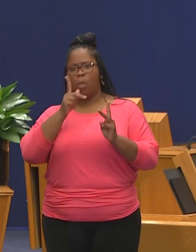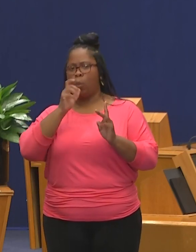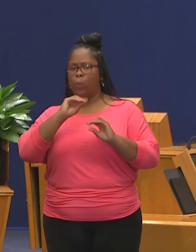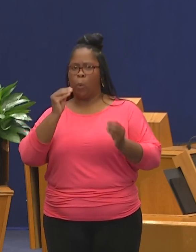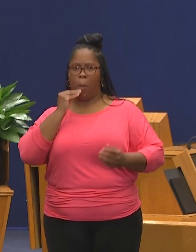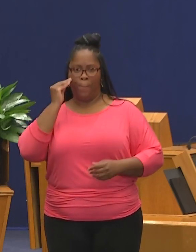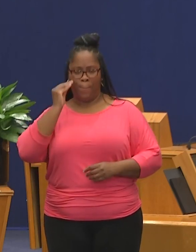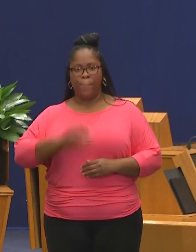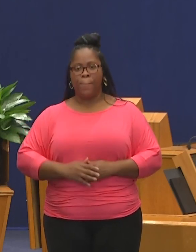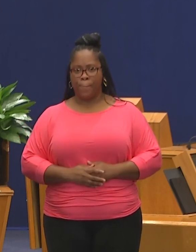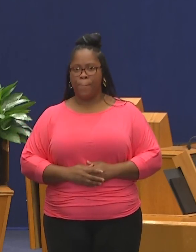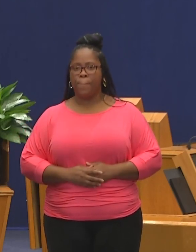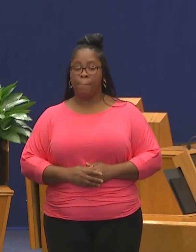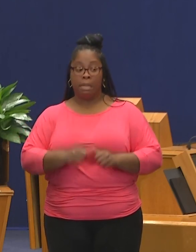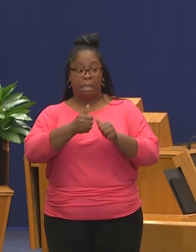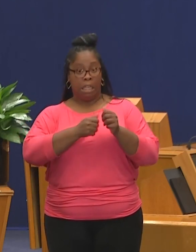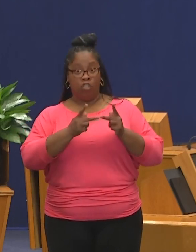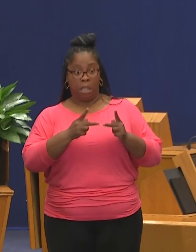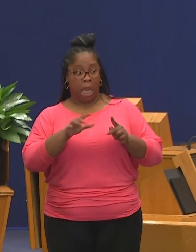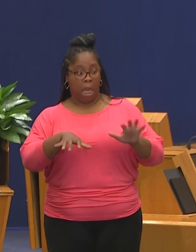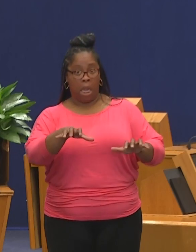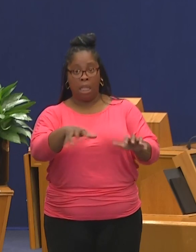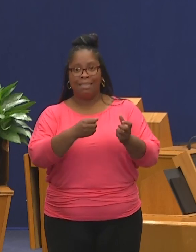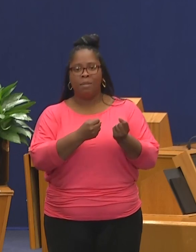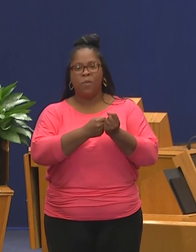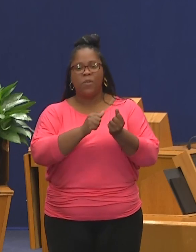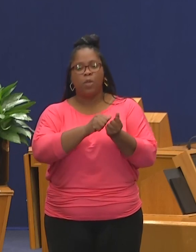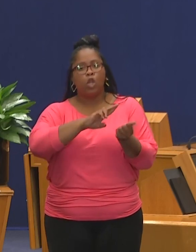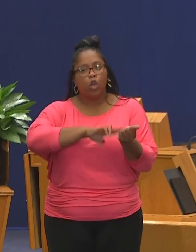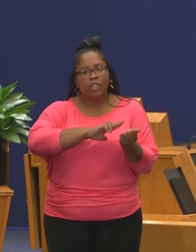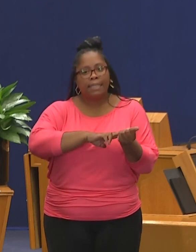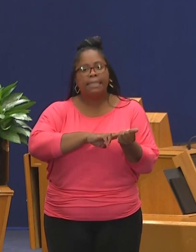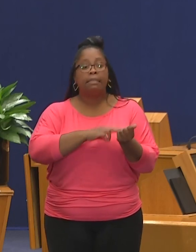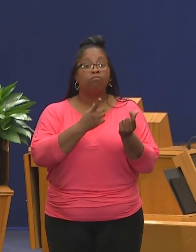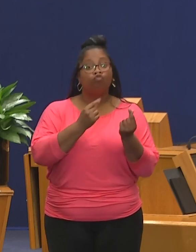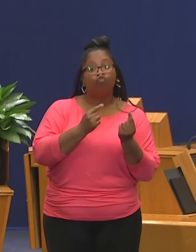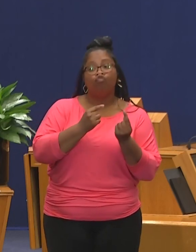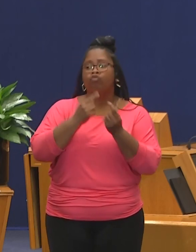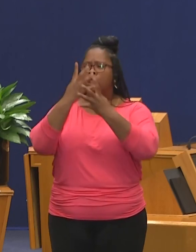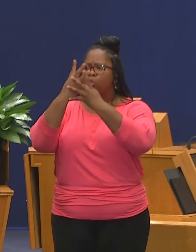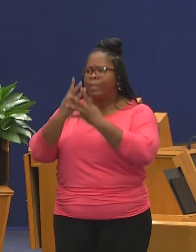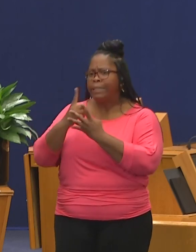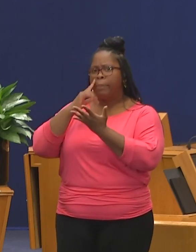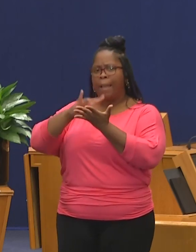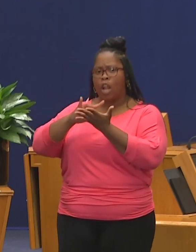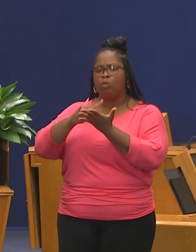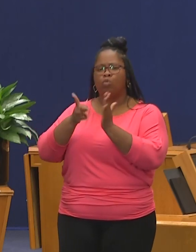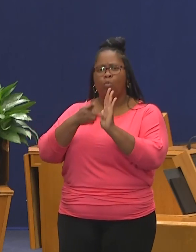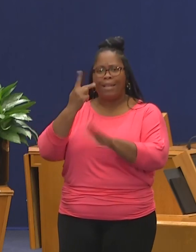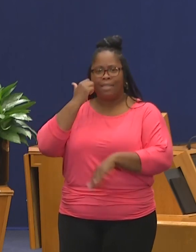SERVICES FOR PEOPLE WHO ARE EXPERIENCING HOMELESSNESS. EACH SITE IS ALSO SUPPORTED WITH